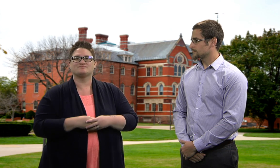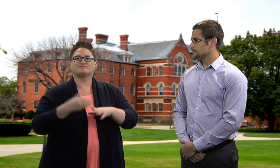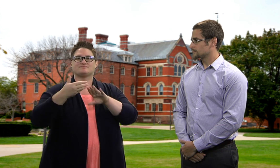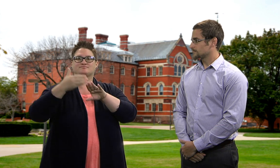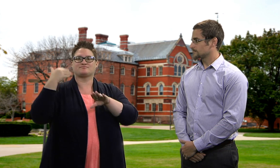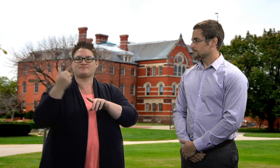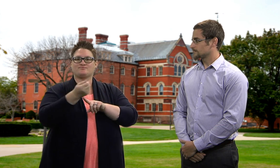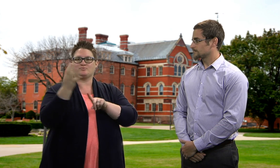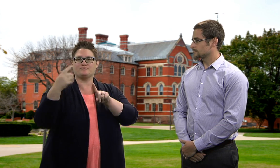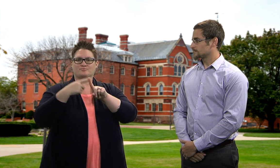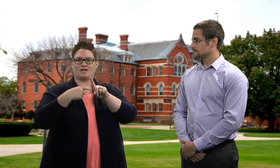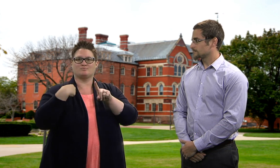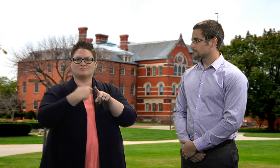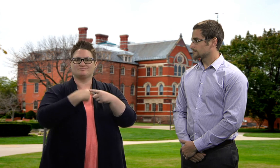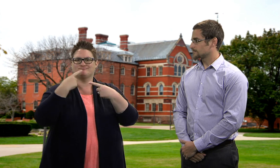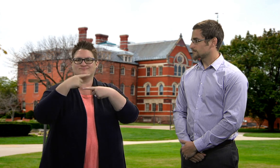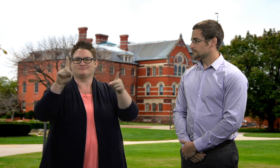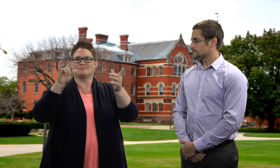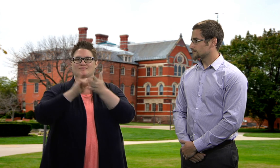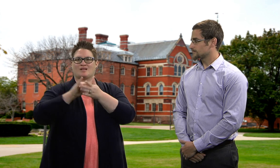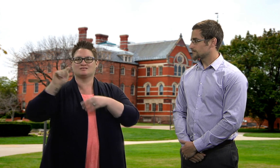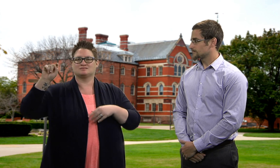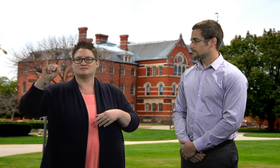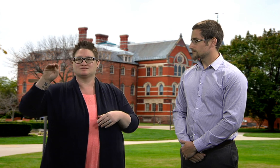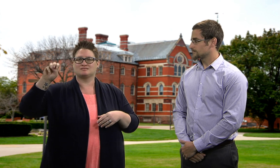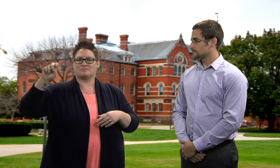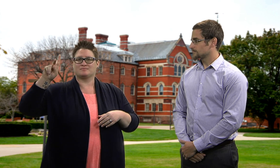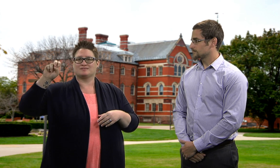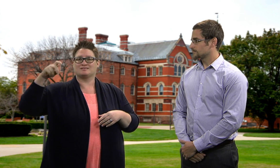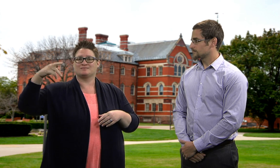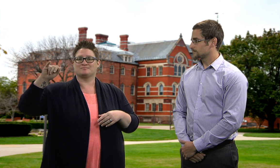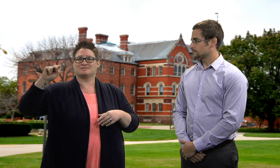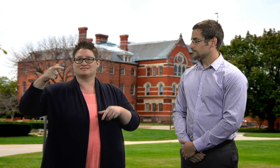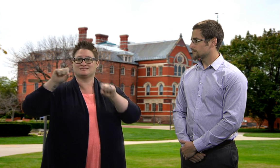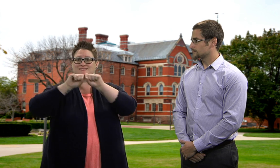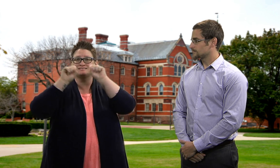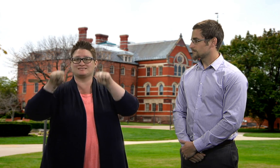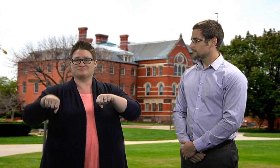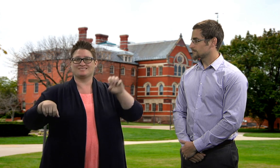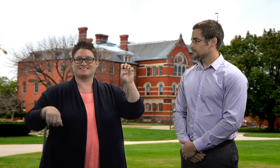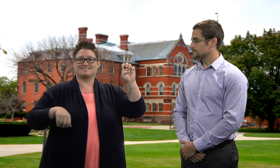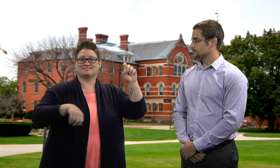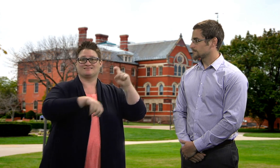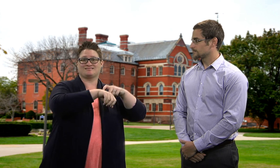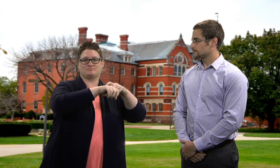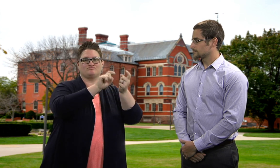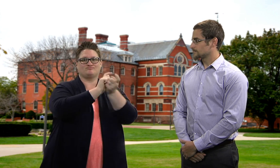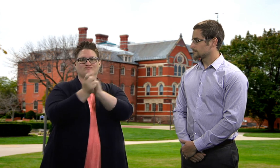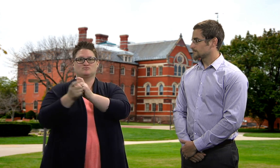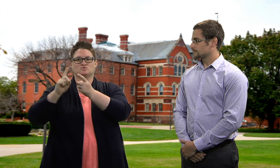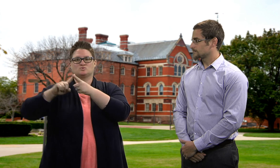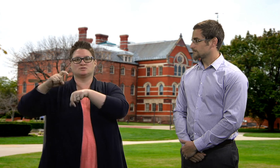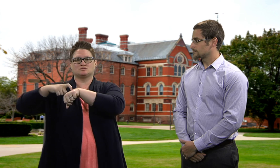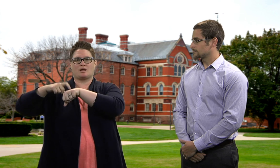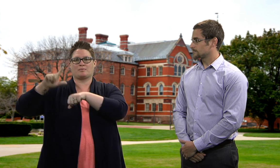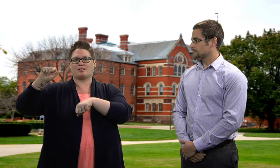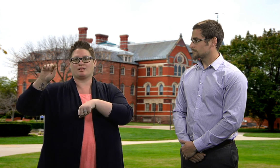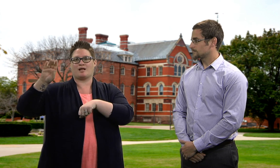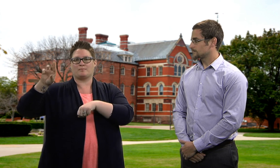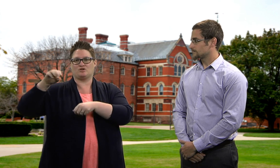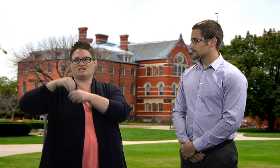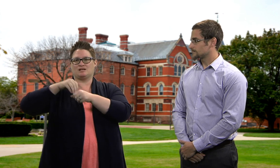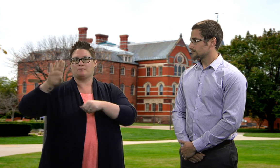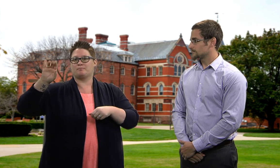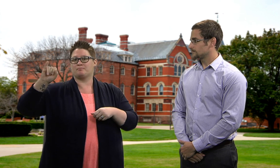For the past few months, we announced that timekeeping system would change from E-Time to Time & Labor in Bison.